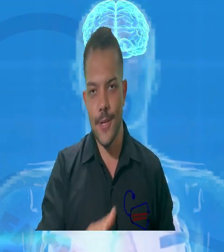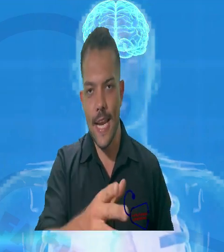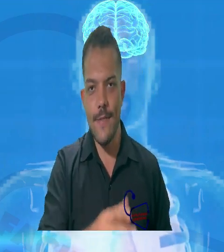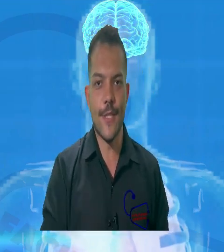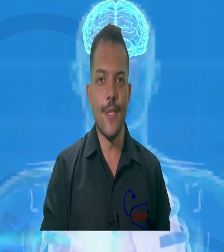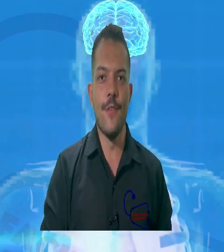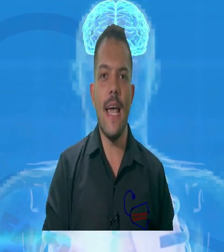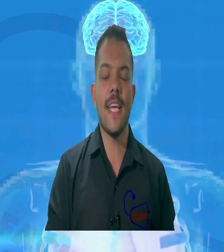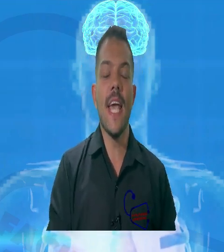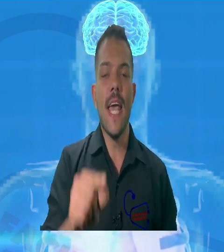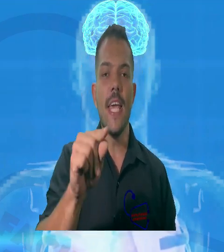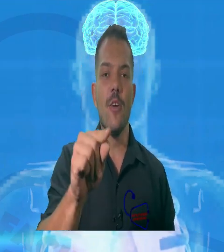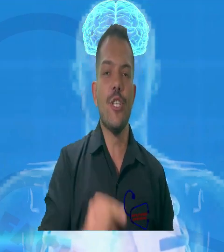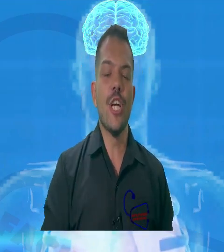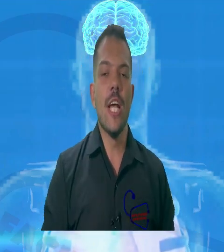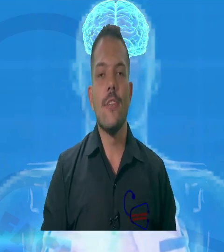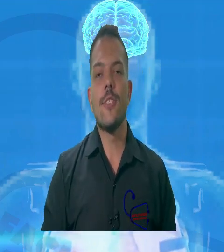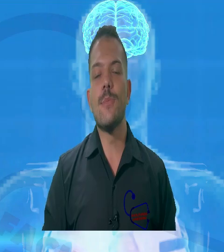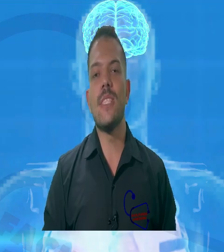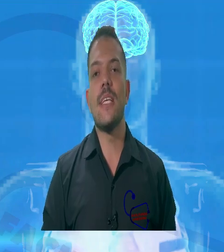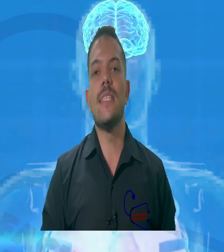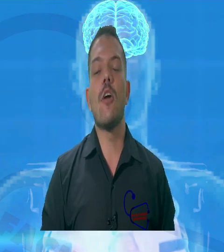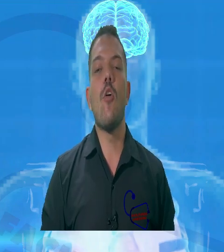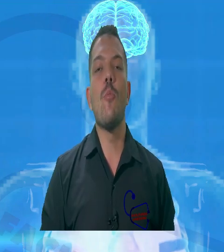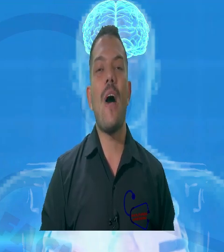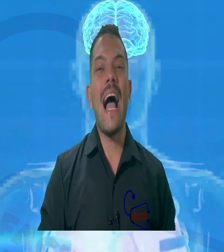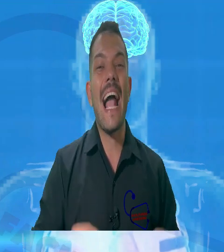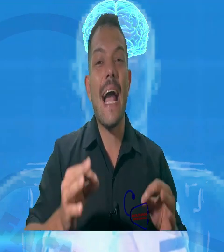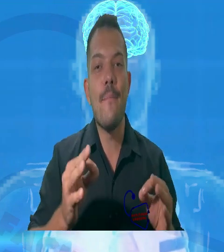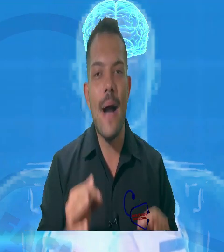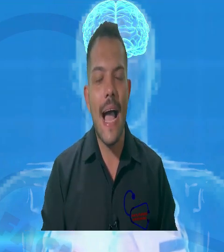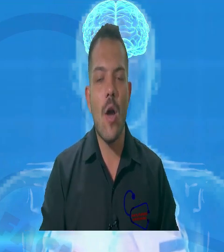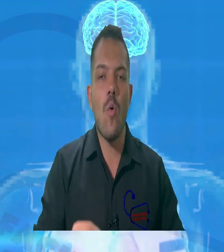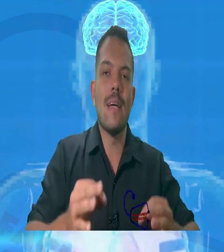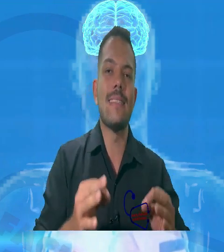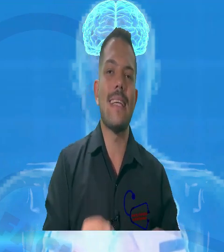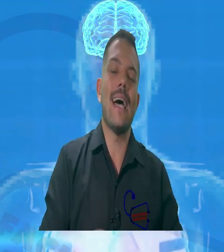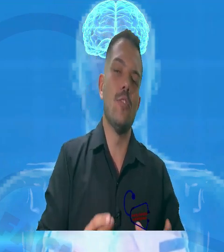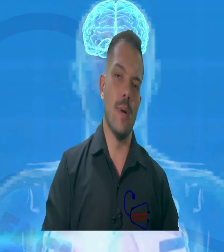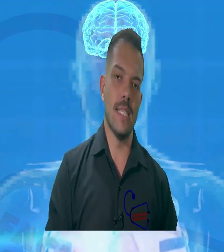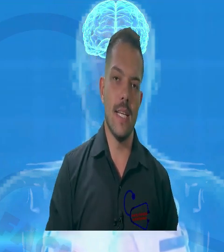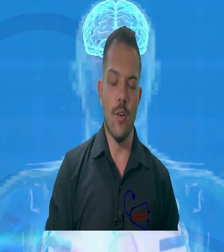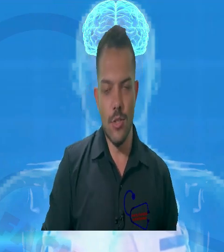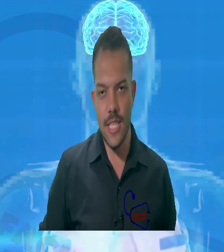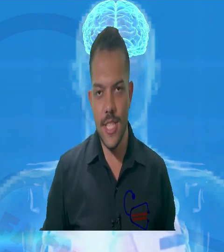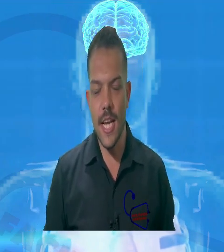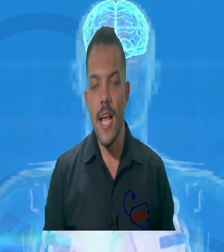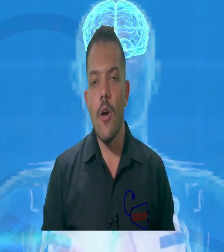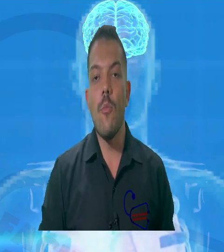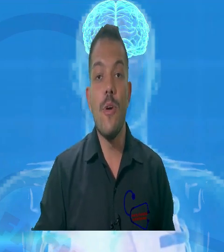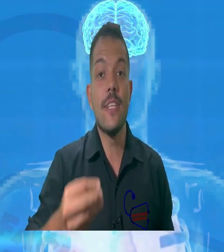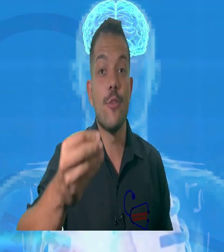Cleverson del Vec And today we're going to understand how to get rid of human scabies, in other words, how to solve